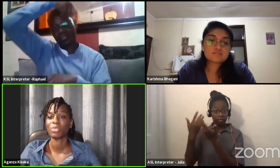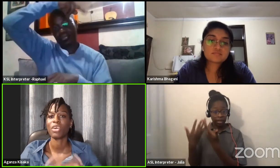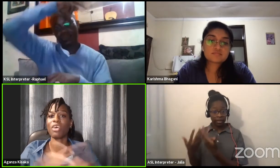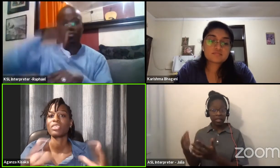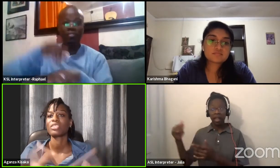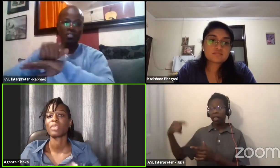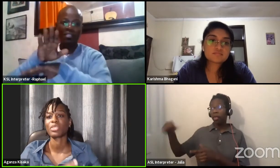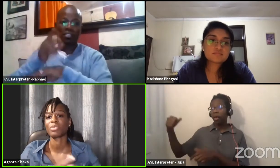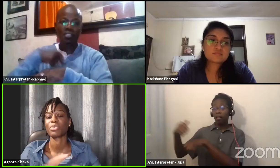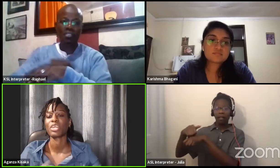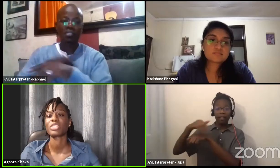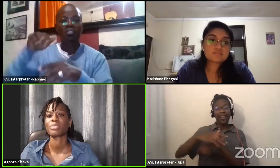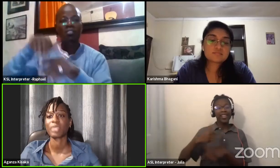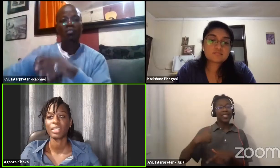to be awesome and to prosper.